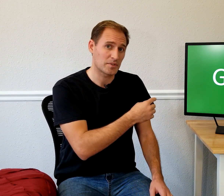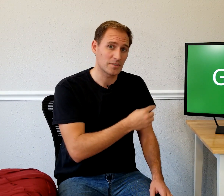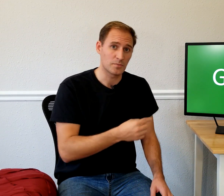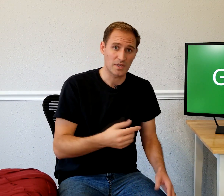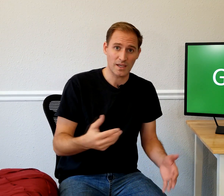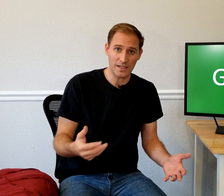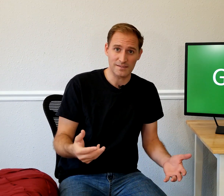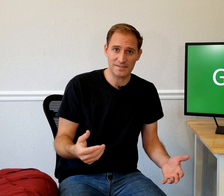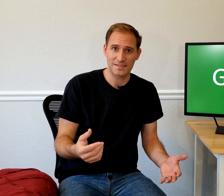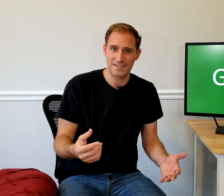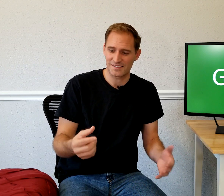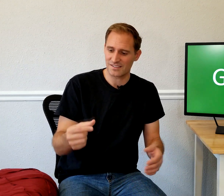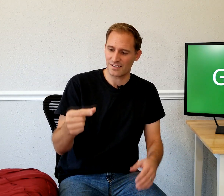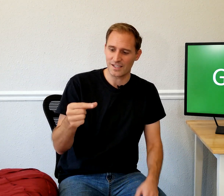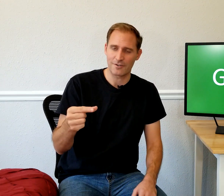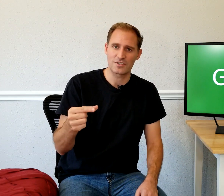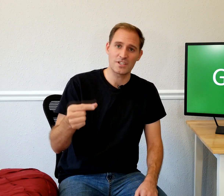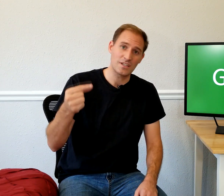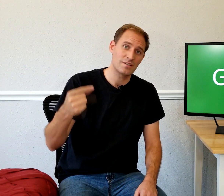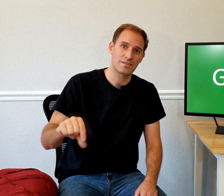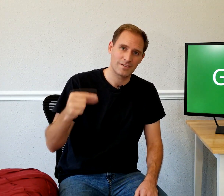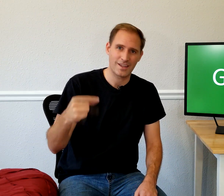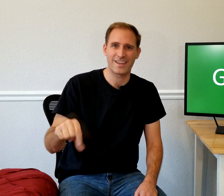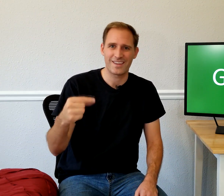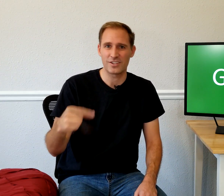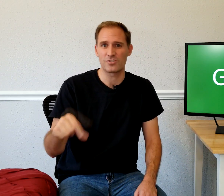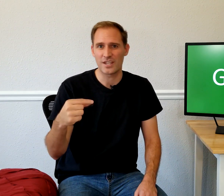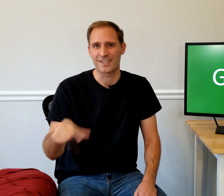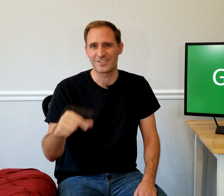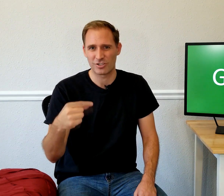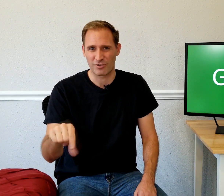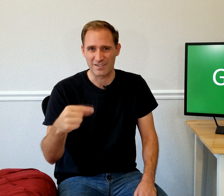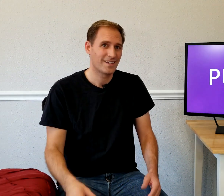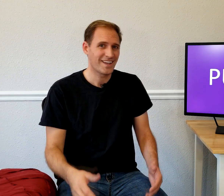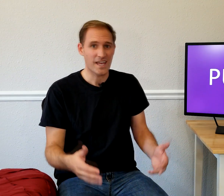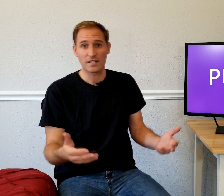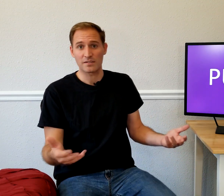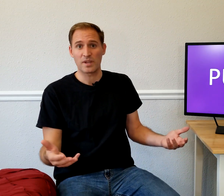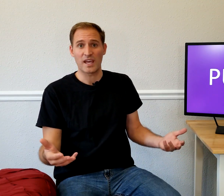too because, it's just the letter G and you shake it green, and next we have